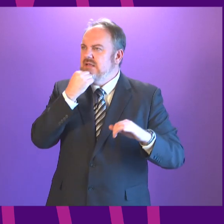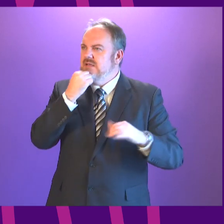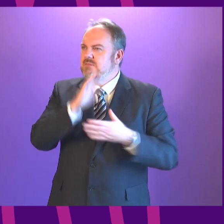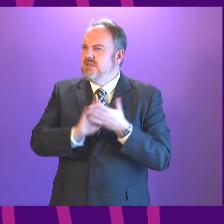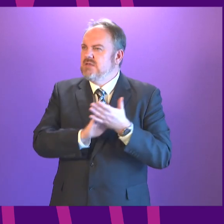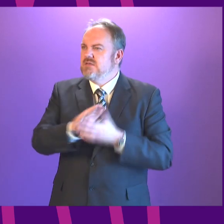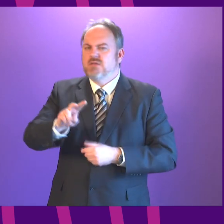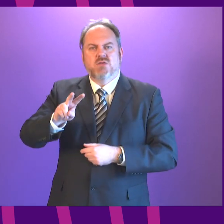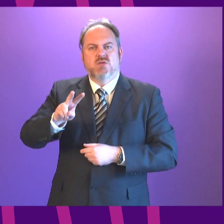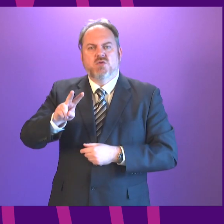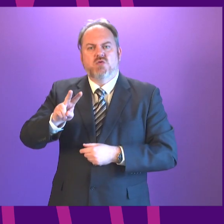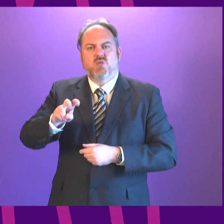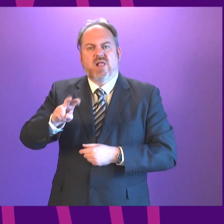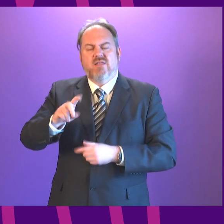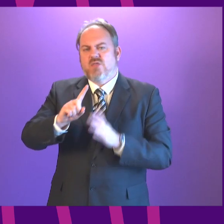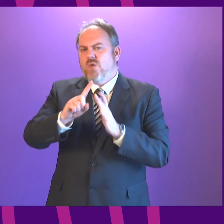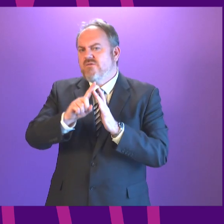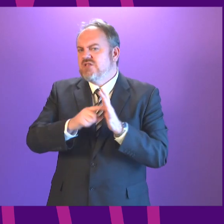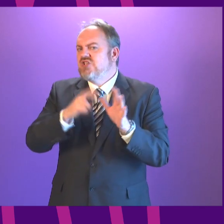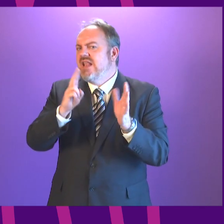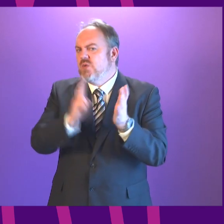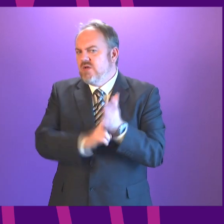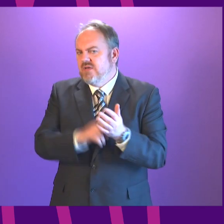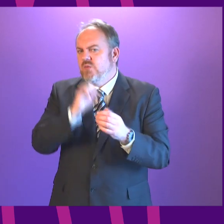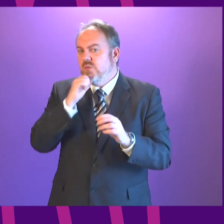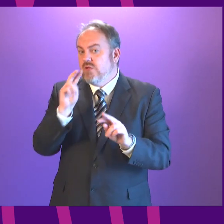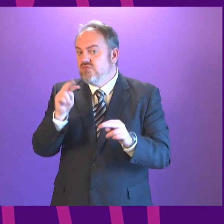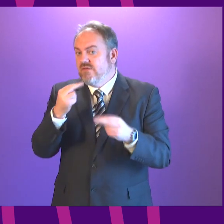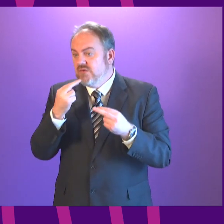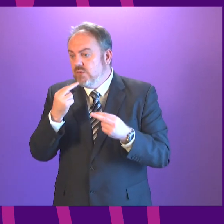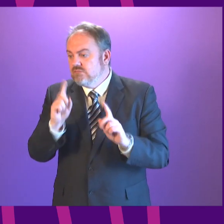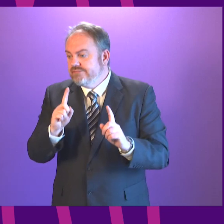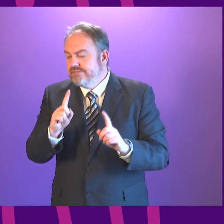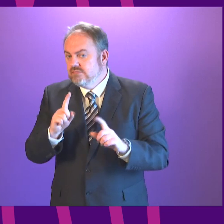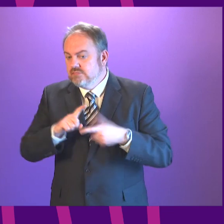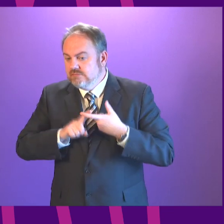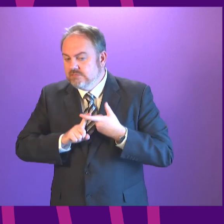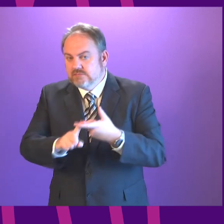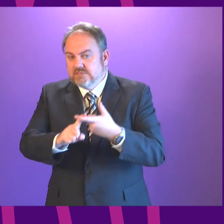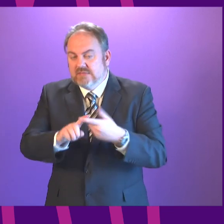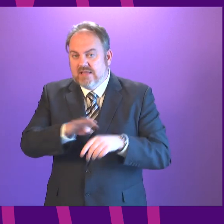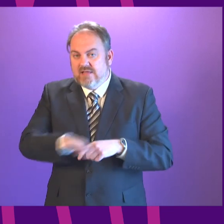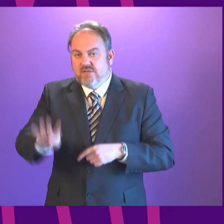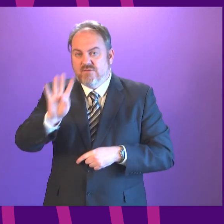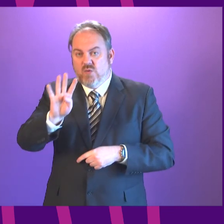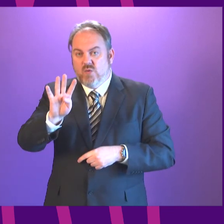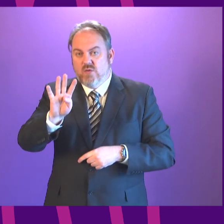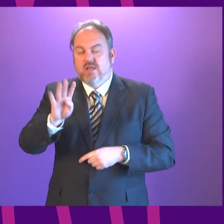on 12 January. We will be as clear as we can be about the reasons for the decisions that